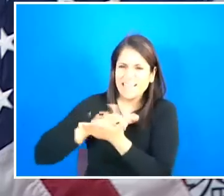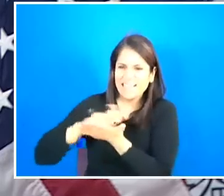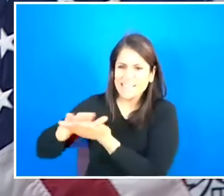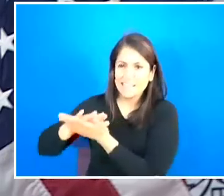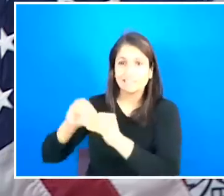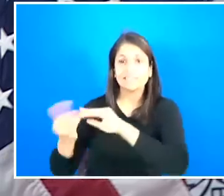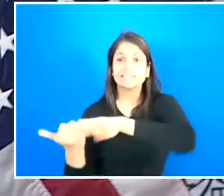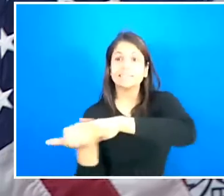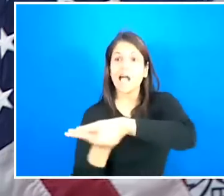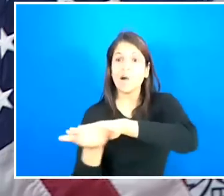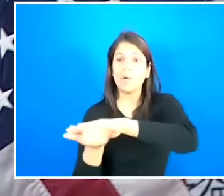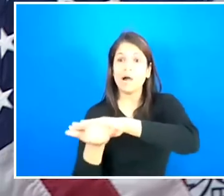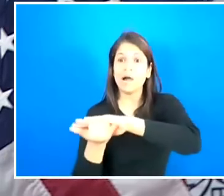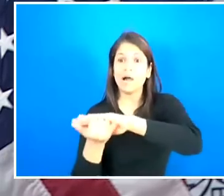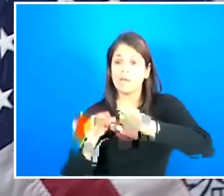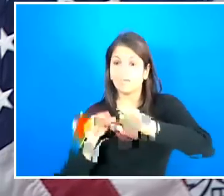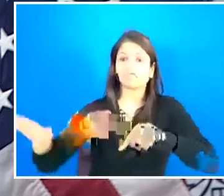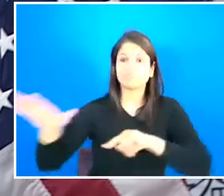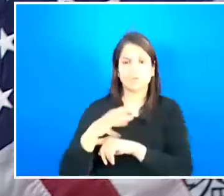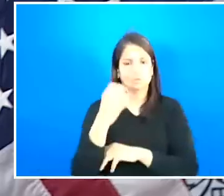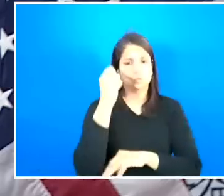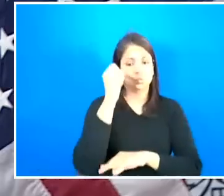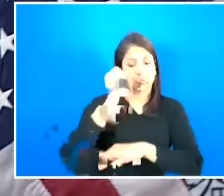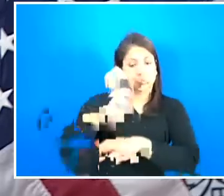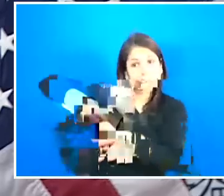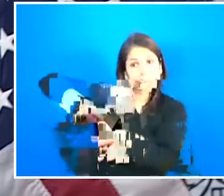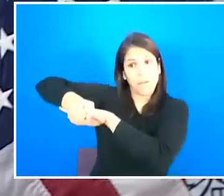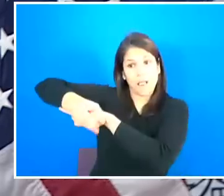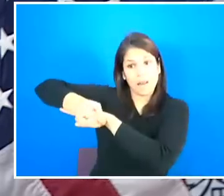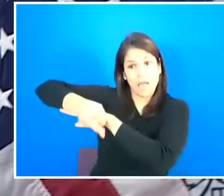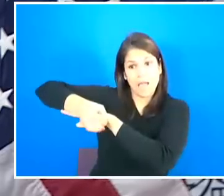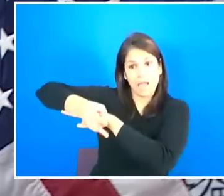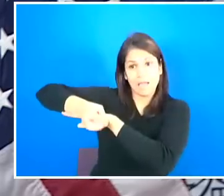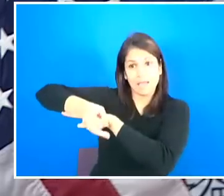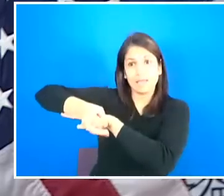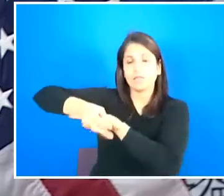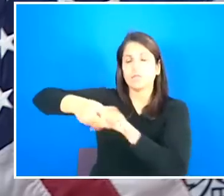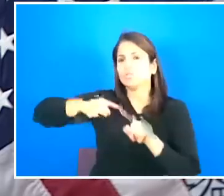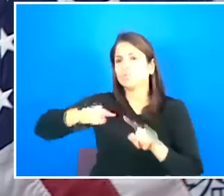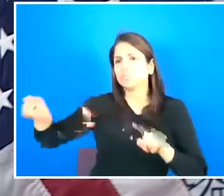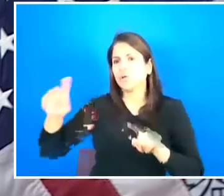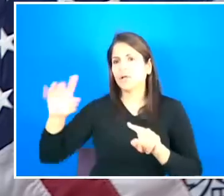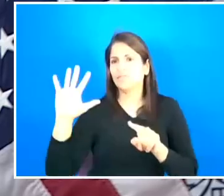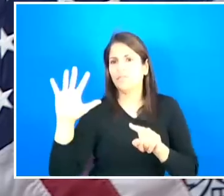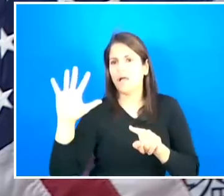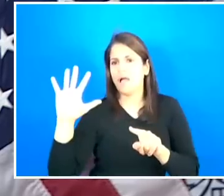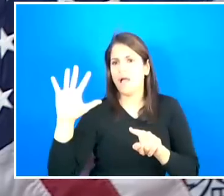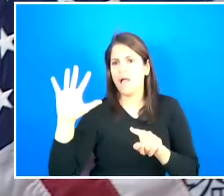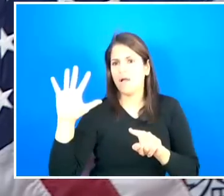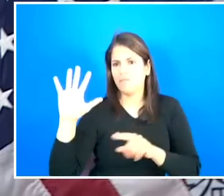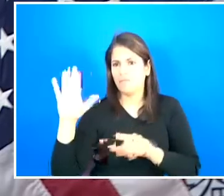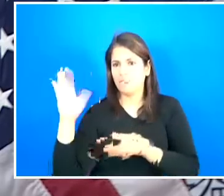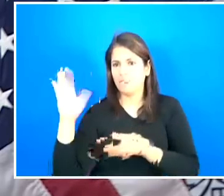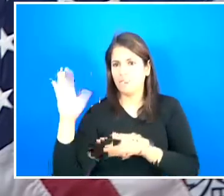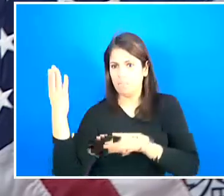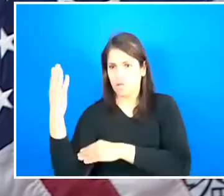THE SUBWAY, TAKE THEM ONE STOP UP TO ETH NXTE STATION SO LITERALLY YOU'RE LTAKIGN AOBUT BETWEEN MIDNIGHT